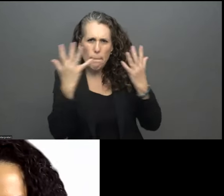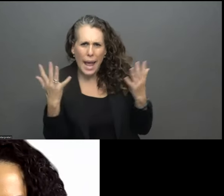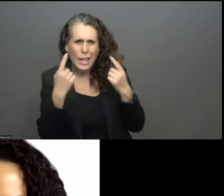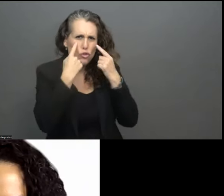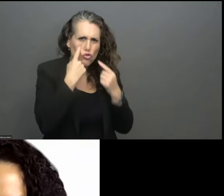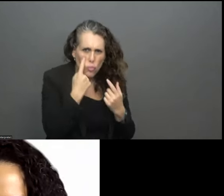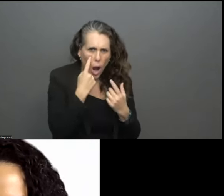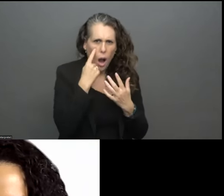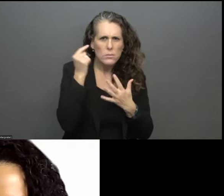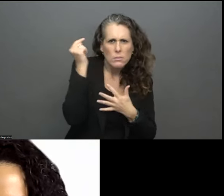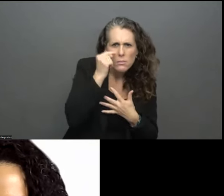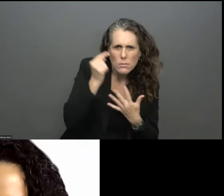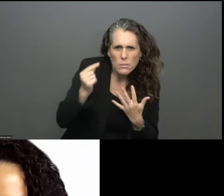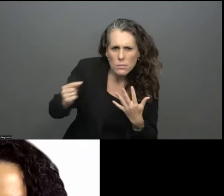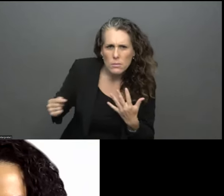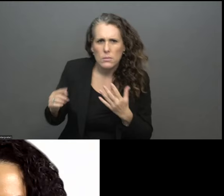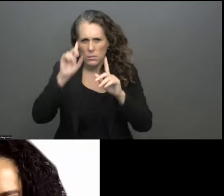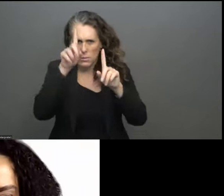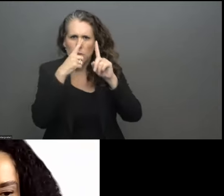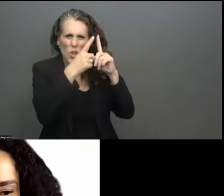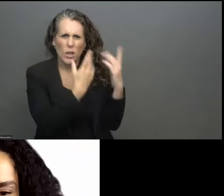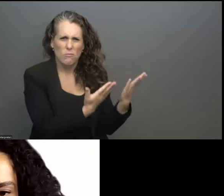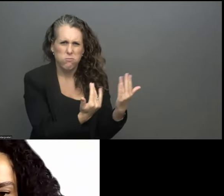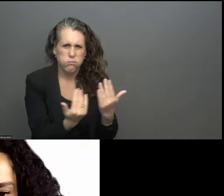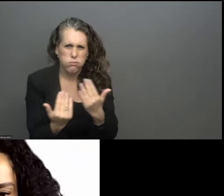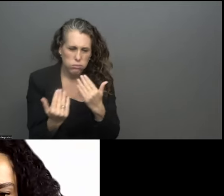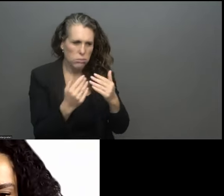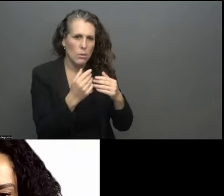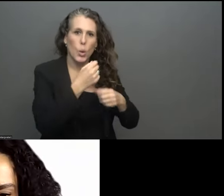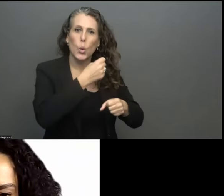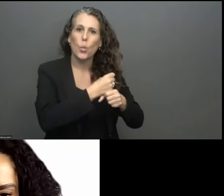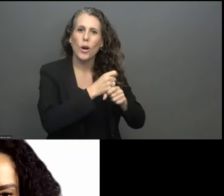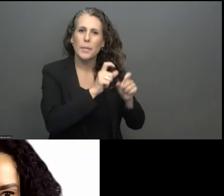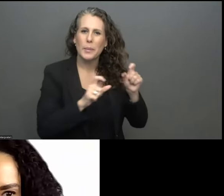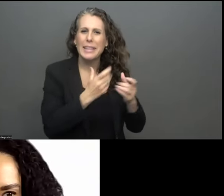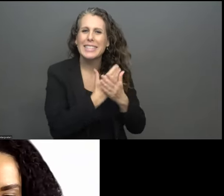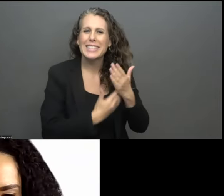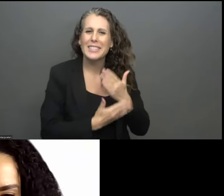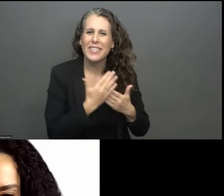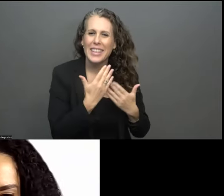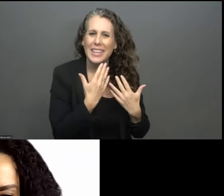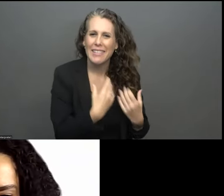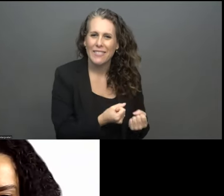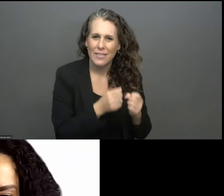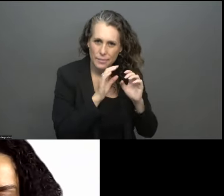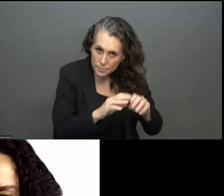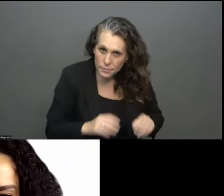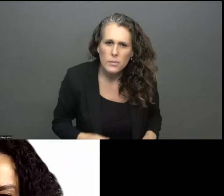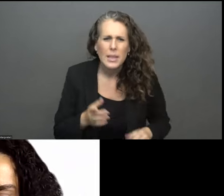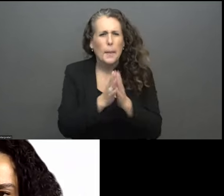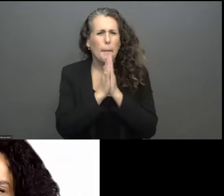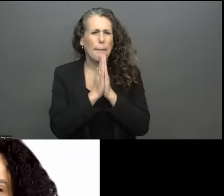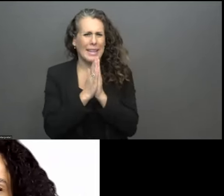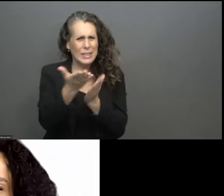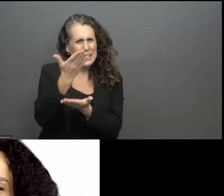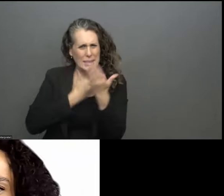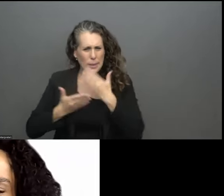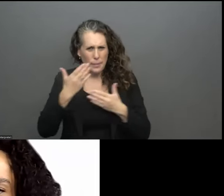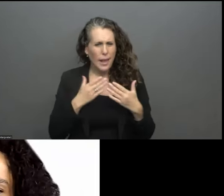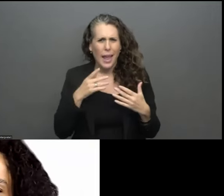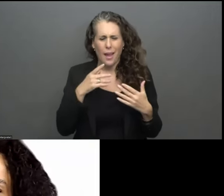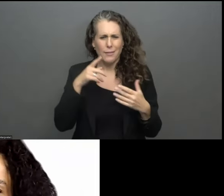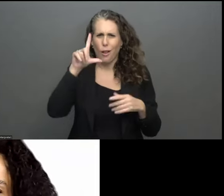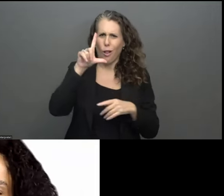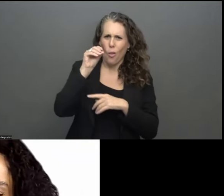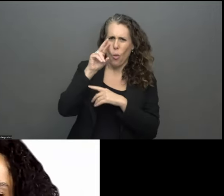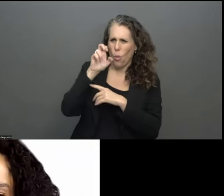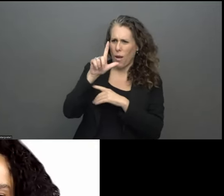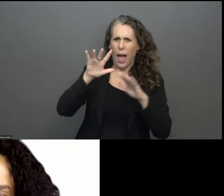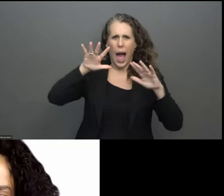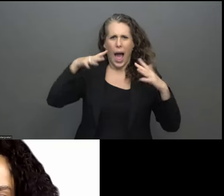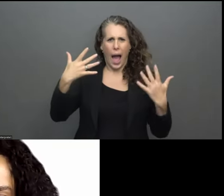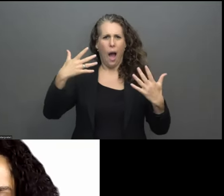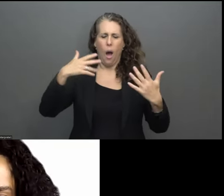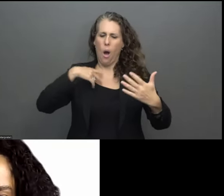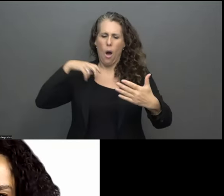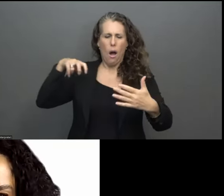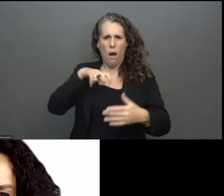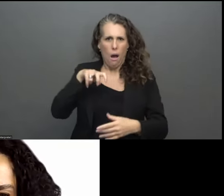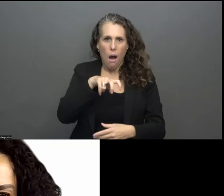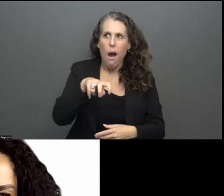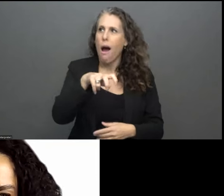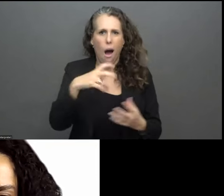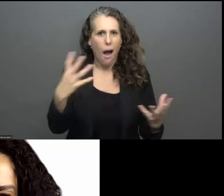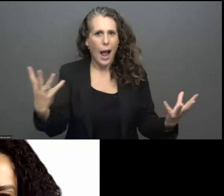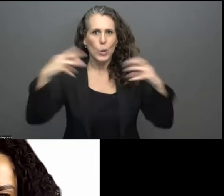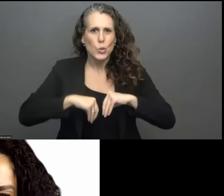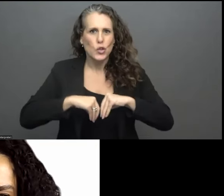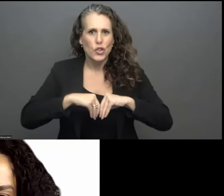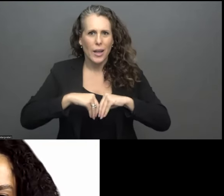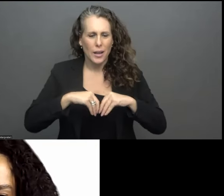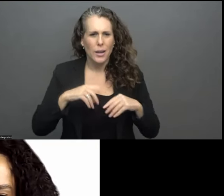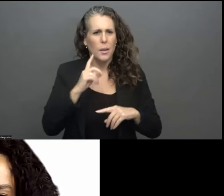particularly the LA mania Dover. Please contribute allocate the person on the cafe, a club Ella